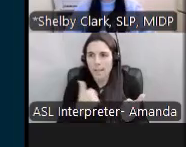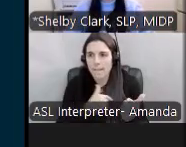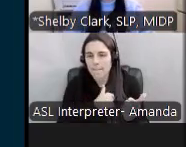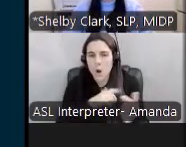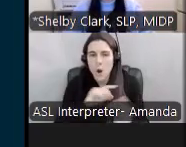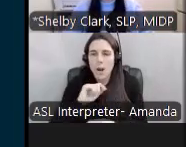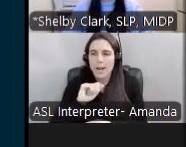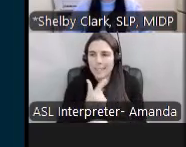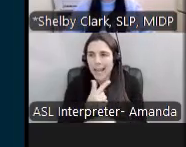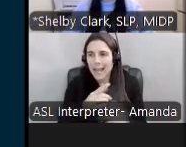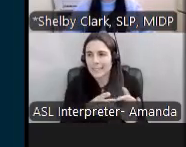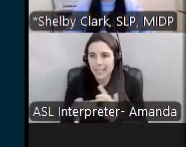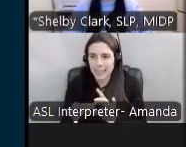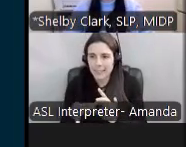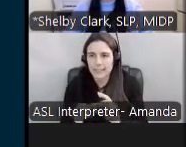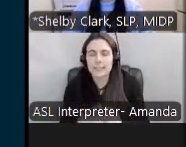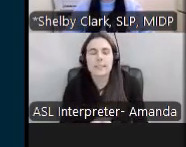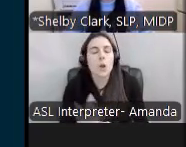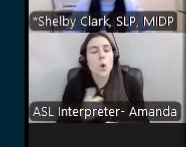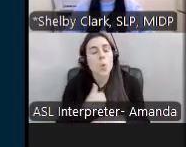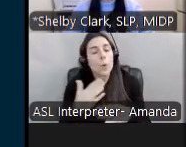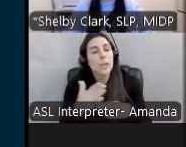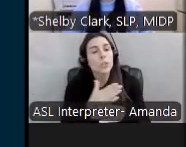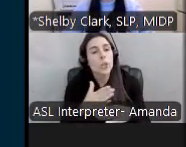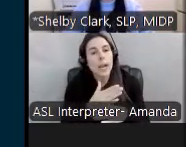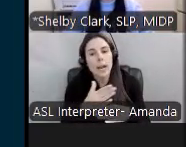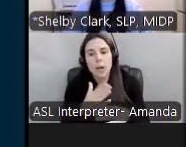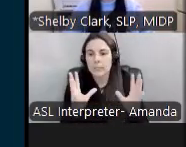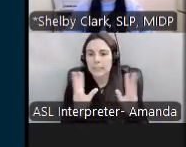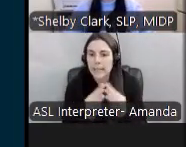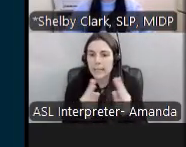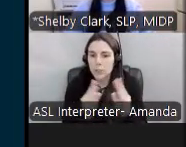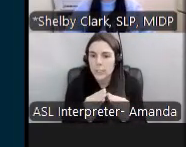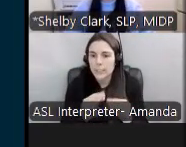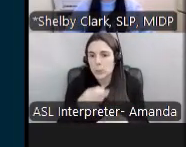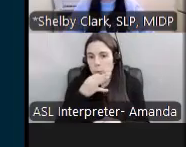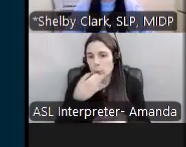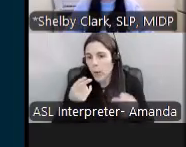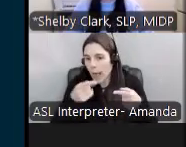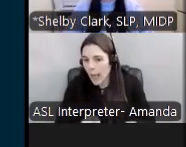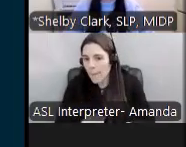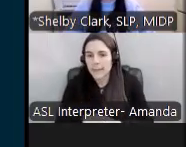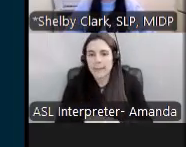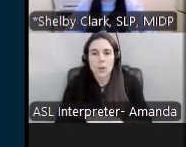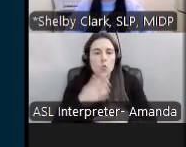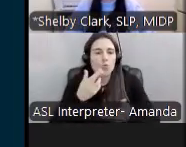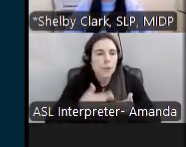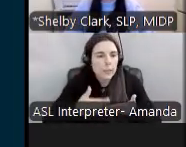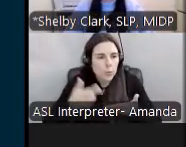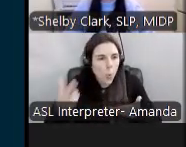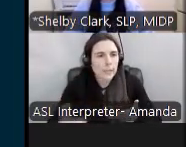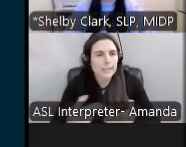links. We share upcoming sessions, we share resources, we share tidbits. So